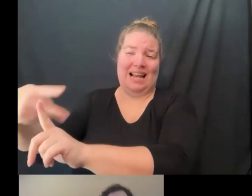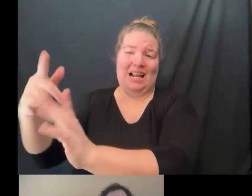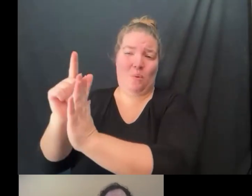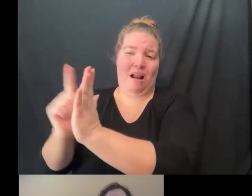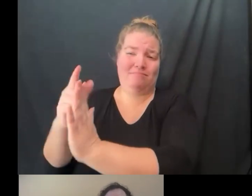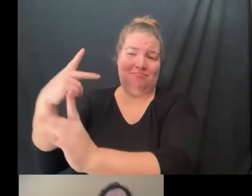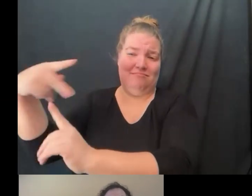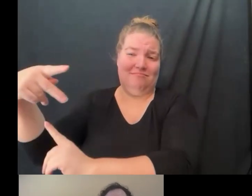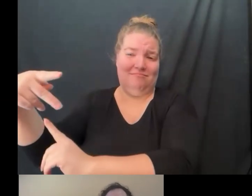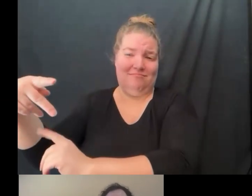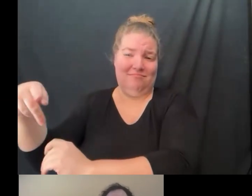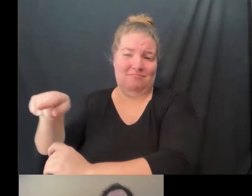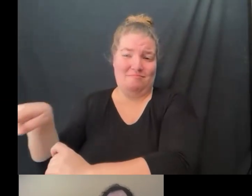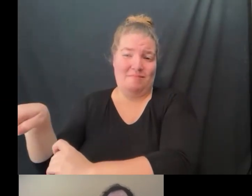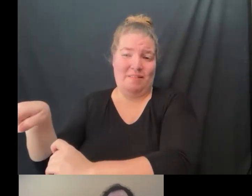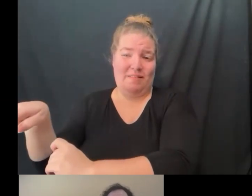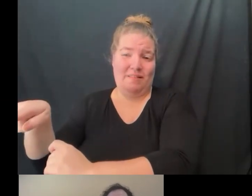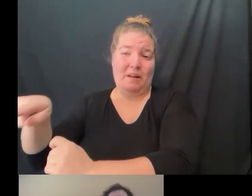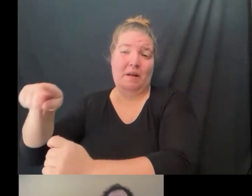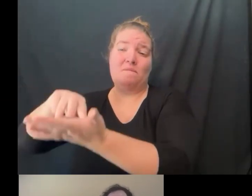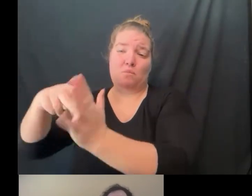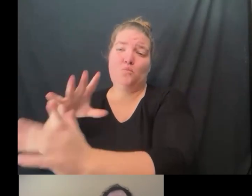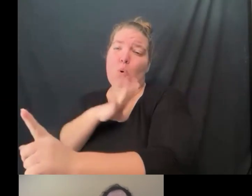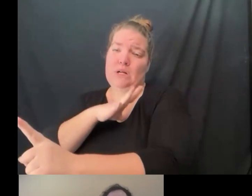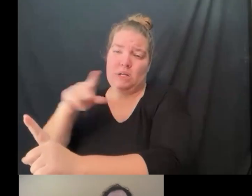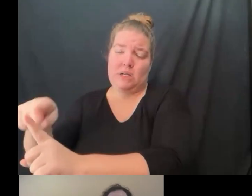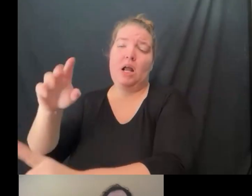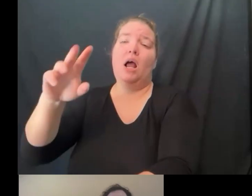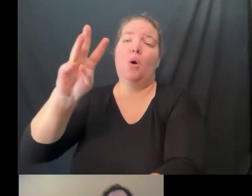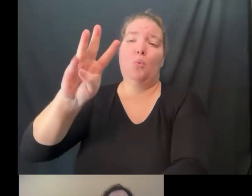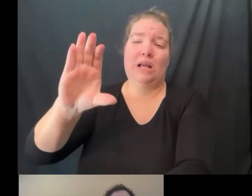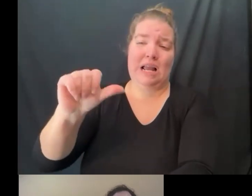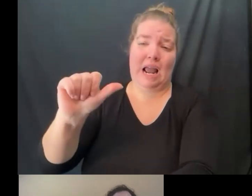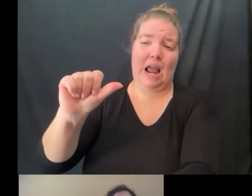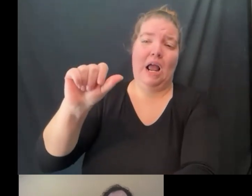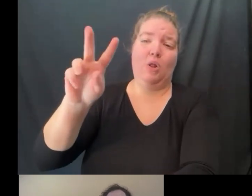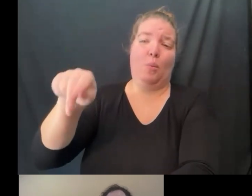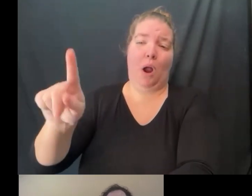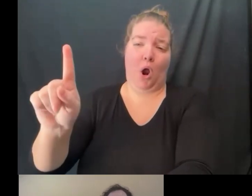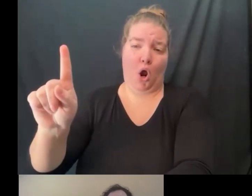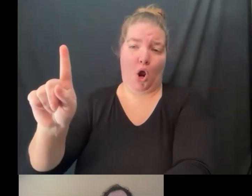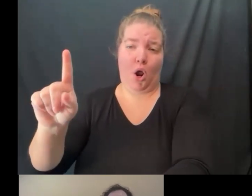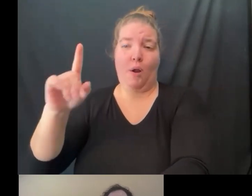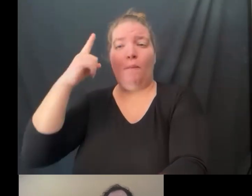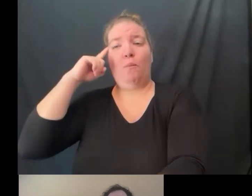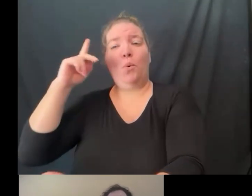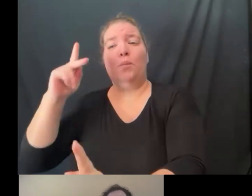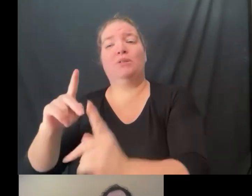Act, which calls for WCAG 2.1 AA for external and internal facing products.